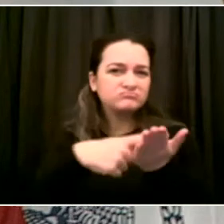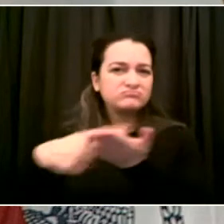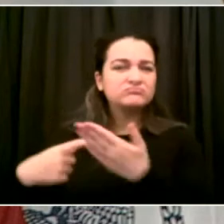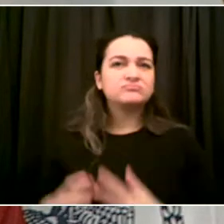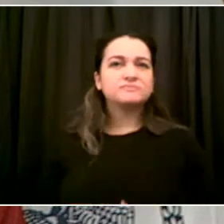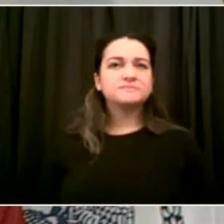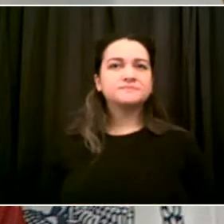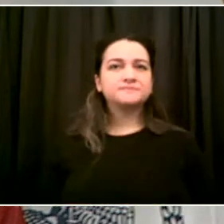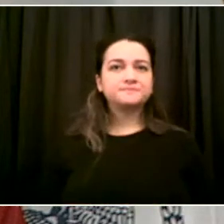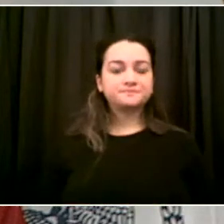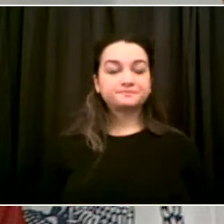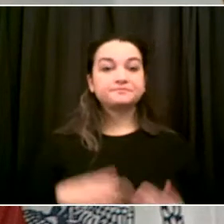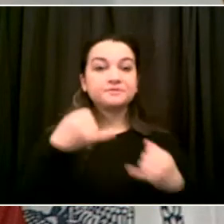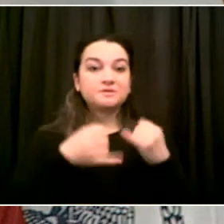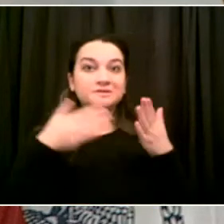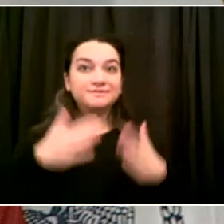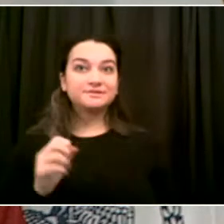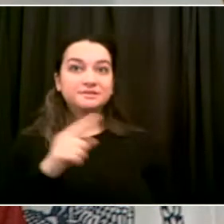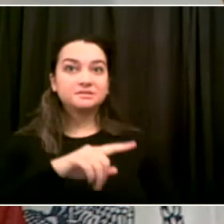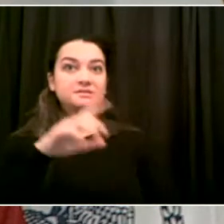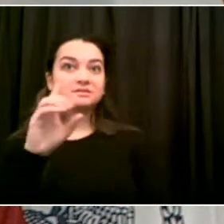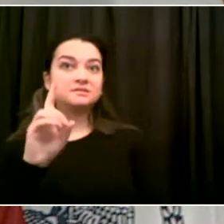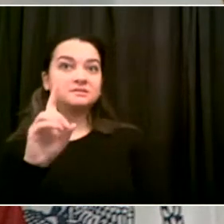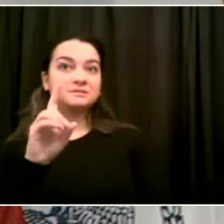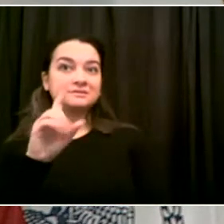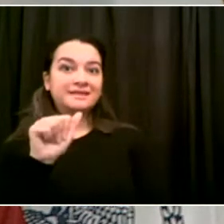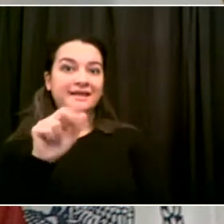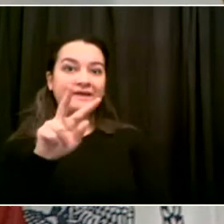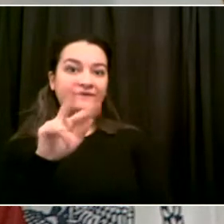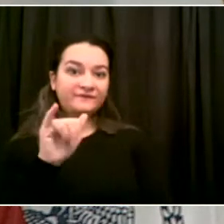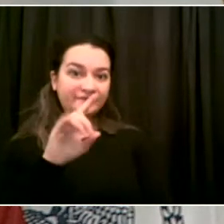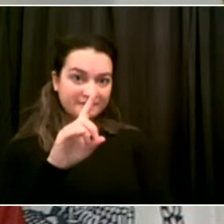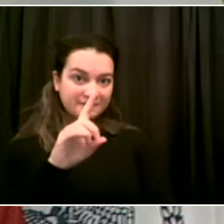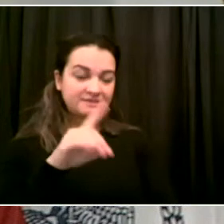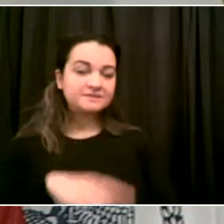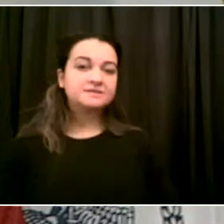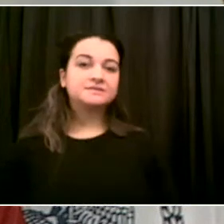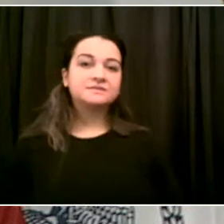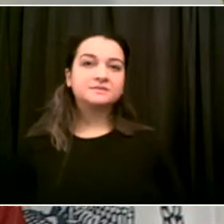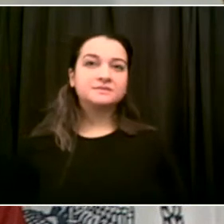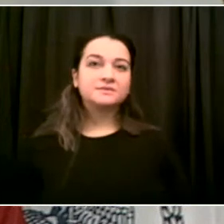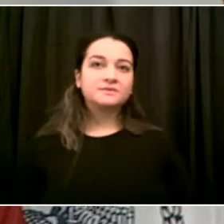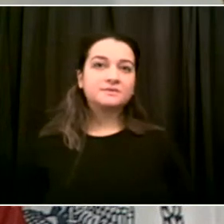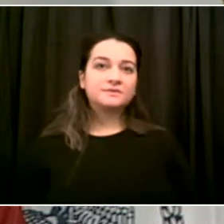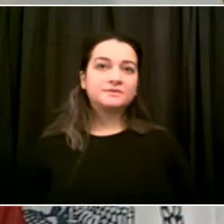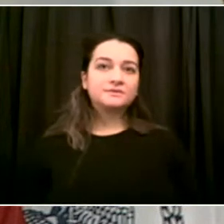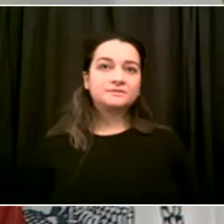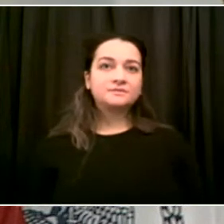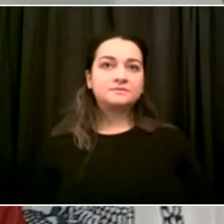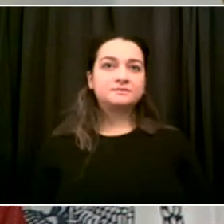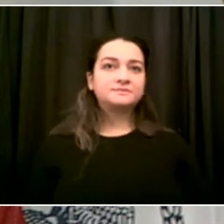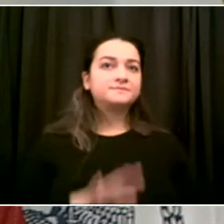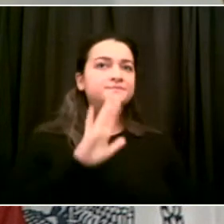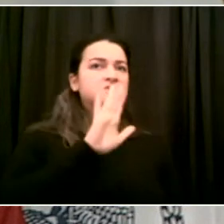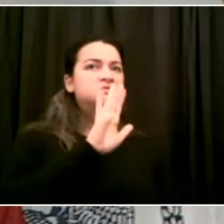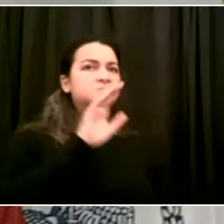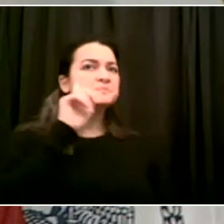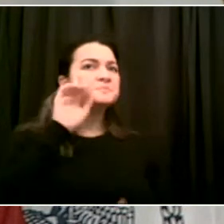DAILY EAGLE.